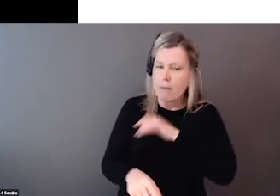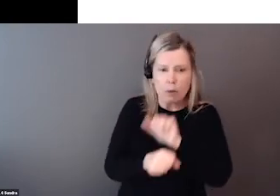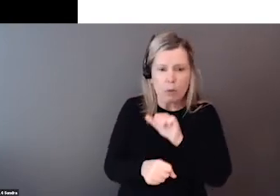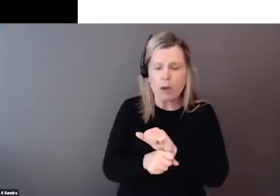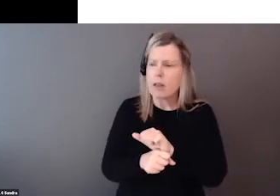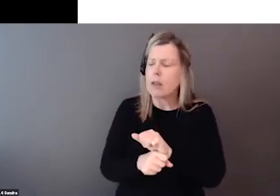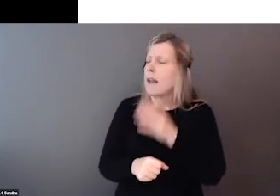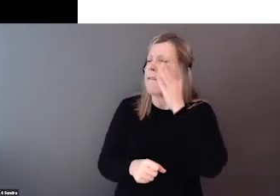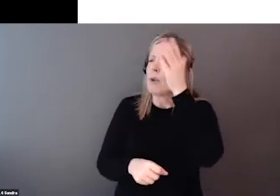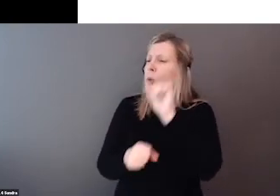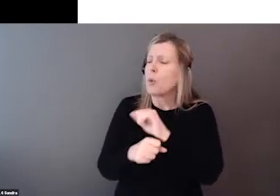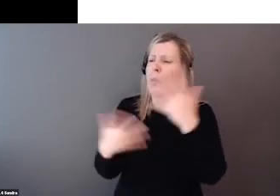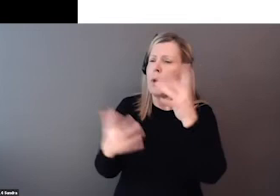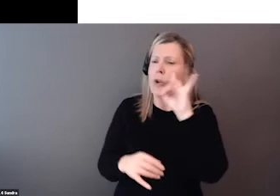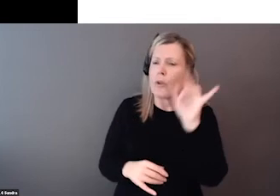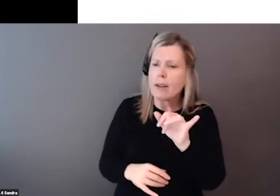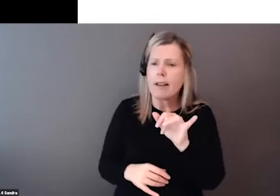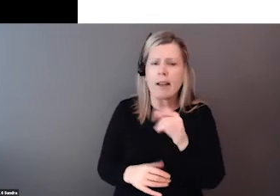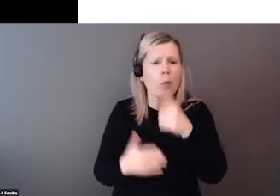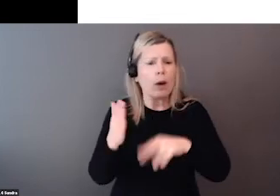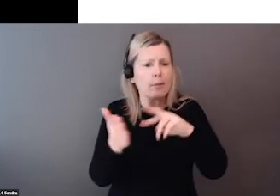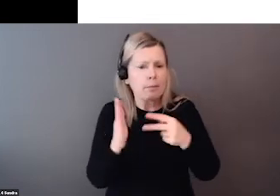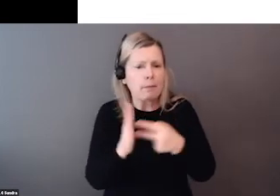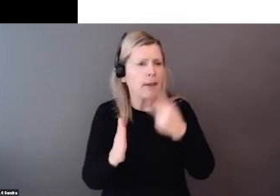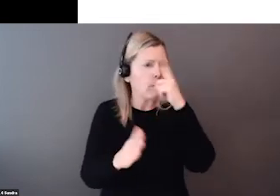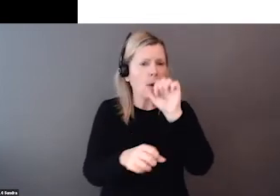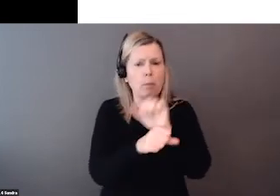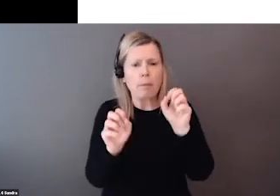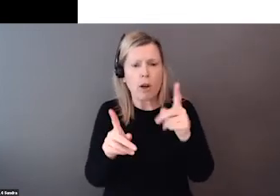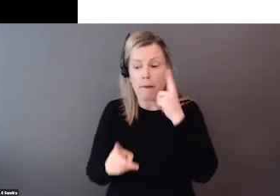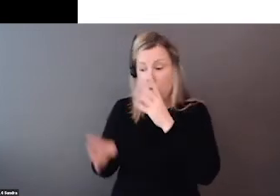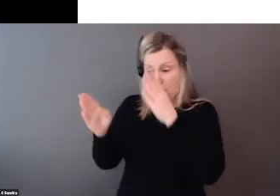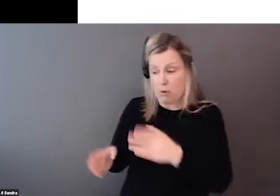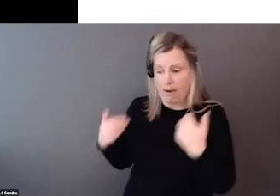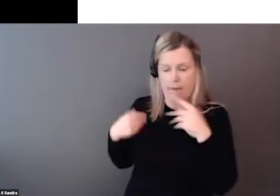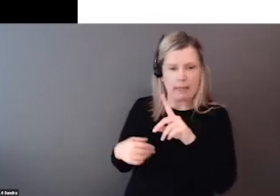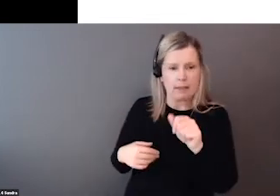and what it might mean for employment opportunities of people with disabilities. And so thank you again,